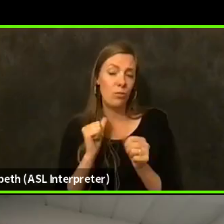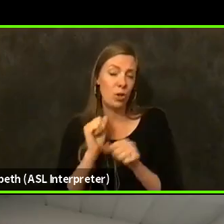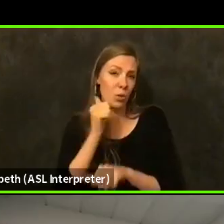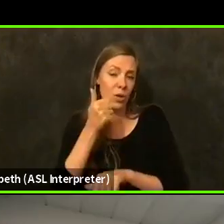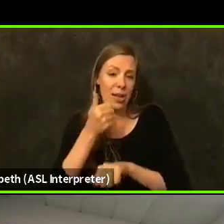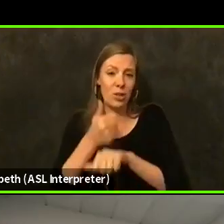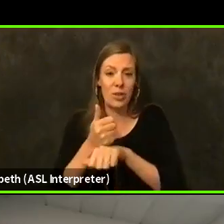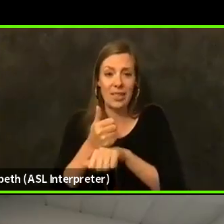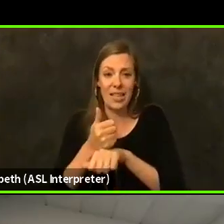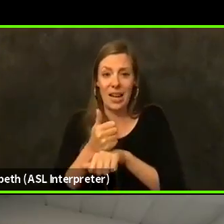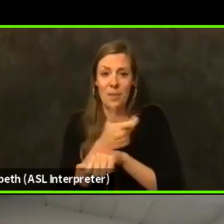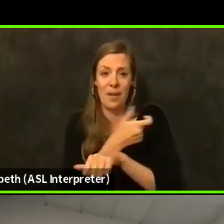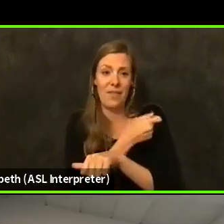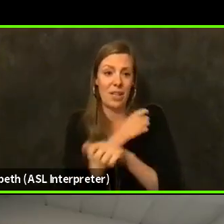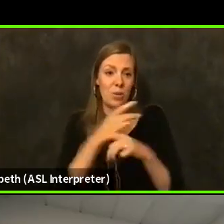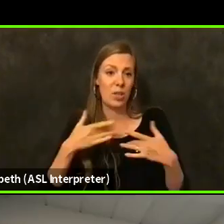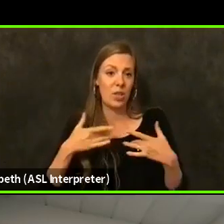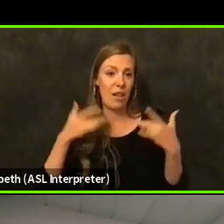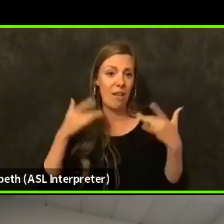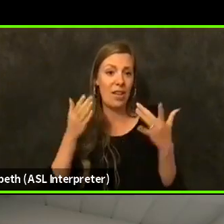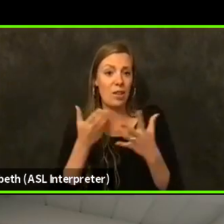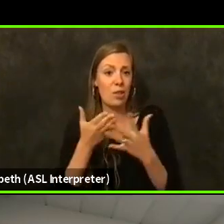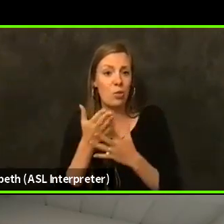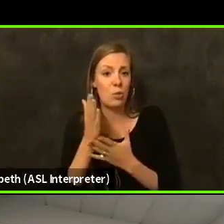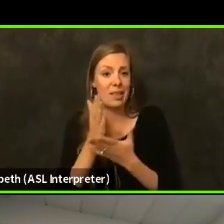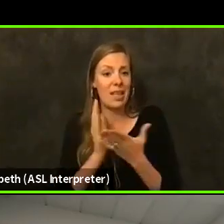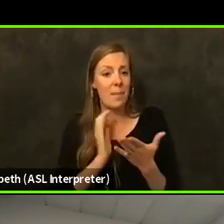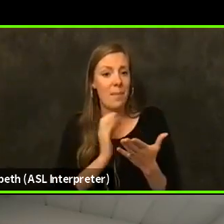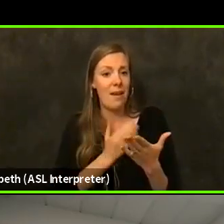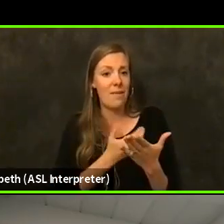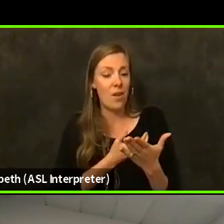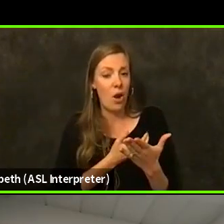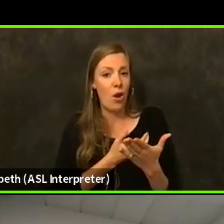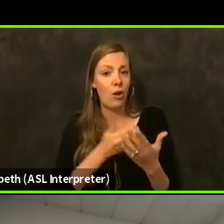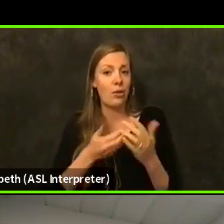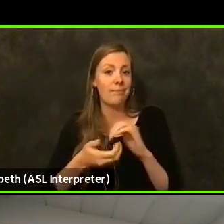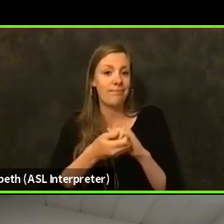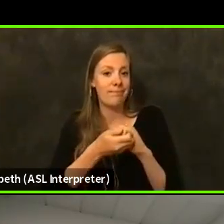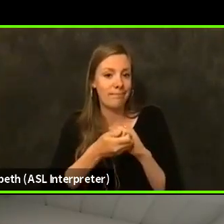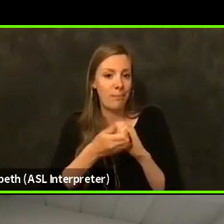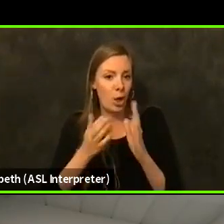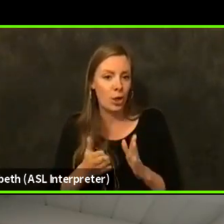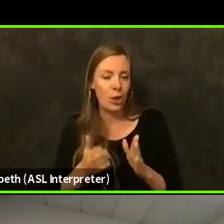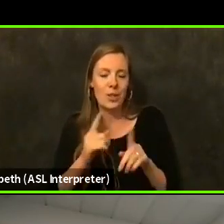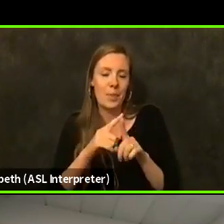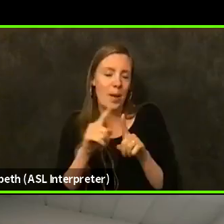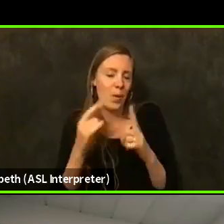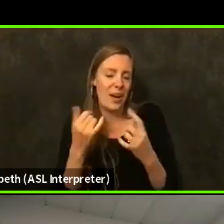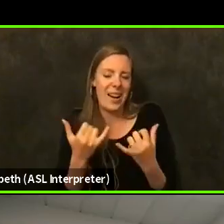vaccination events through some of our allocating partners. But again, it's very limited.